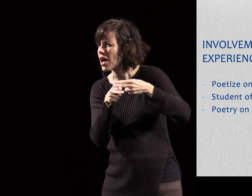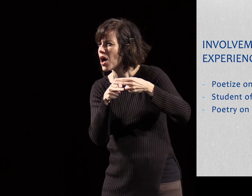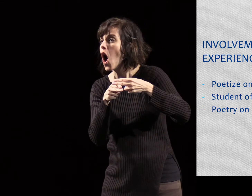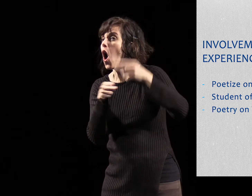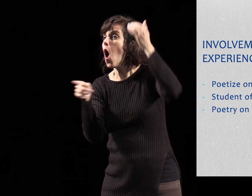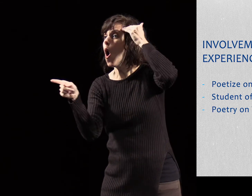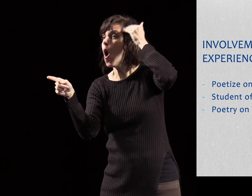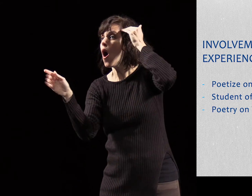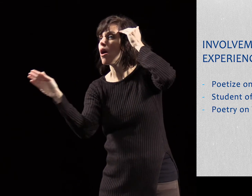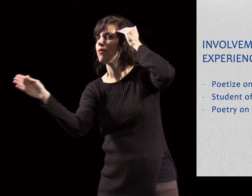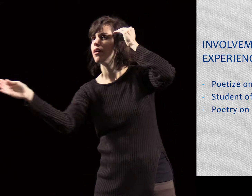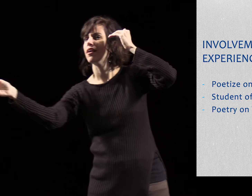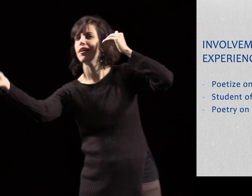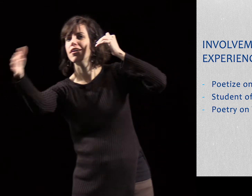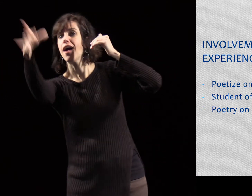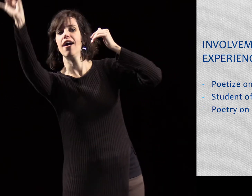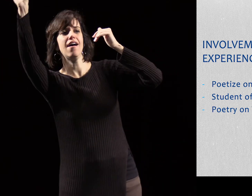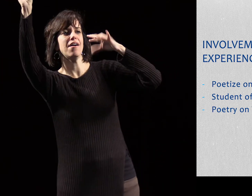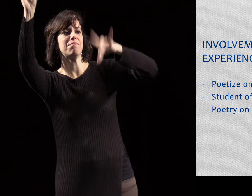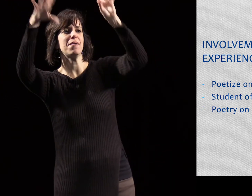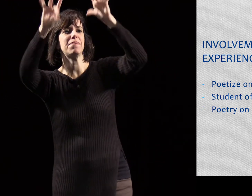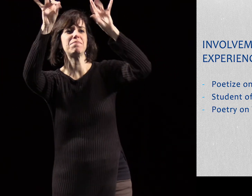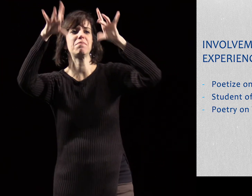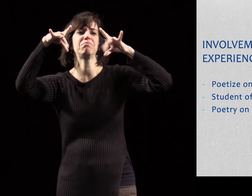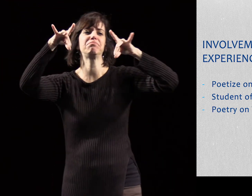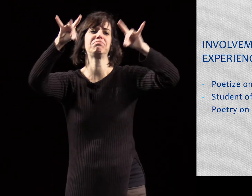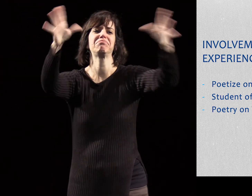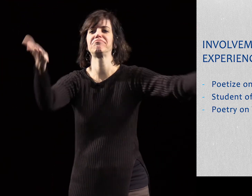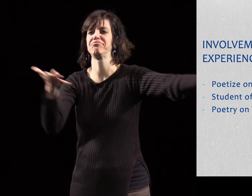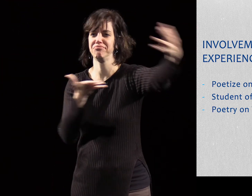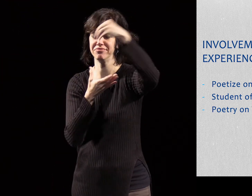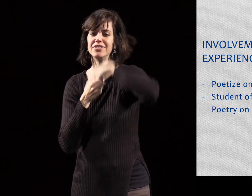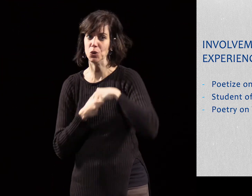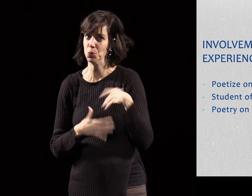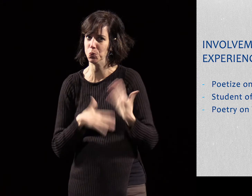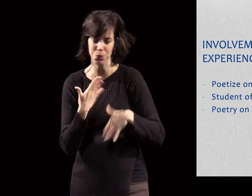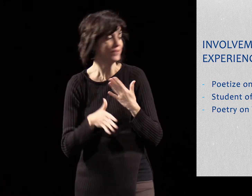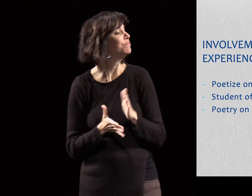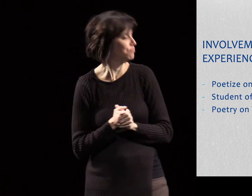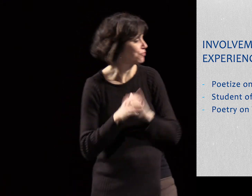and then form this web to find all of the students, which I eventually did.